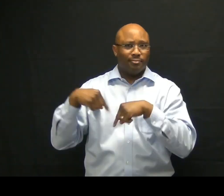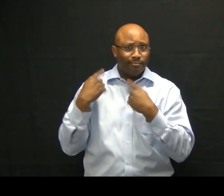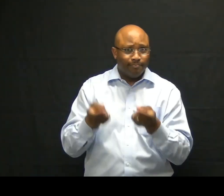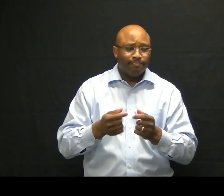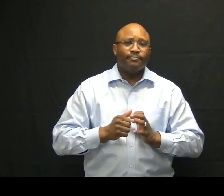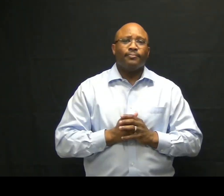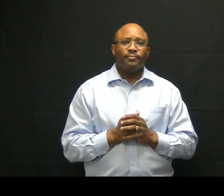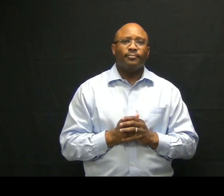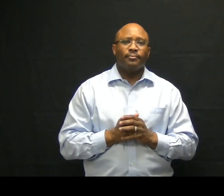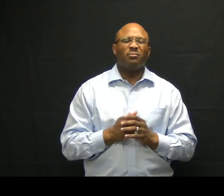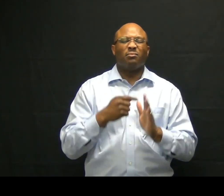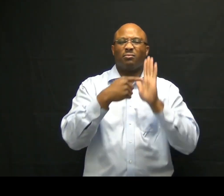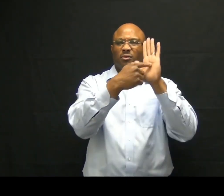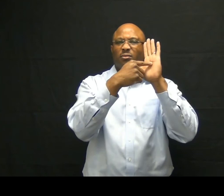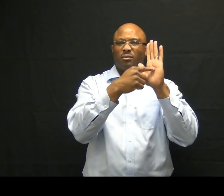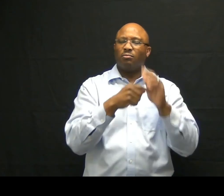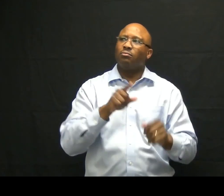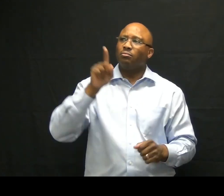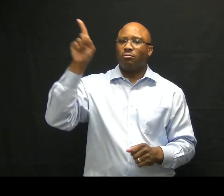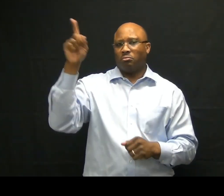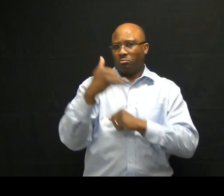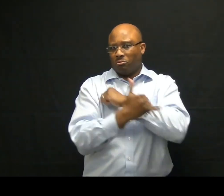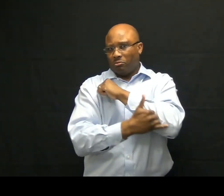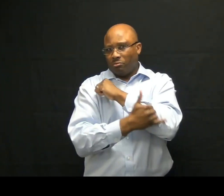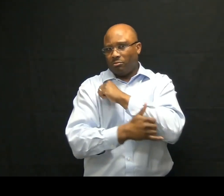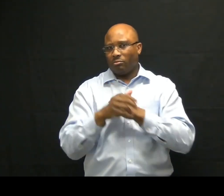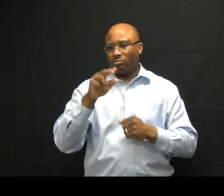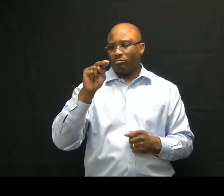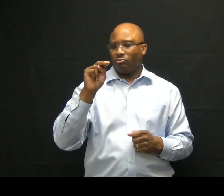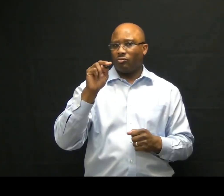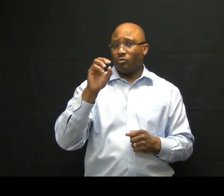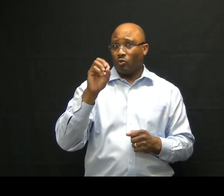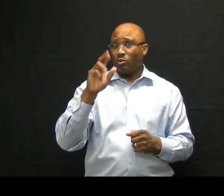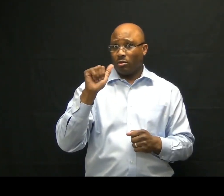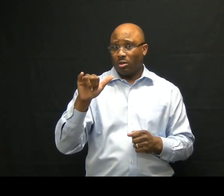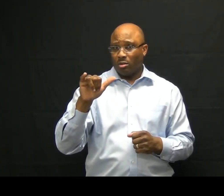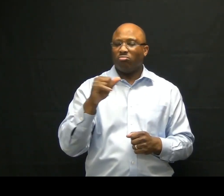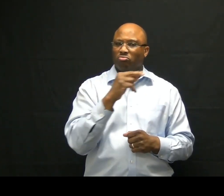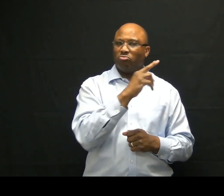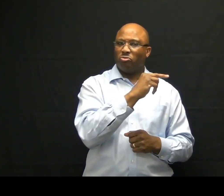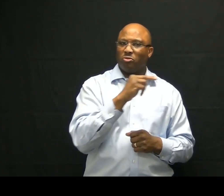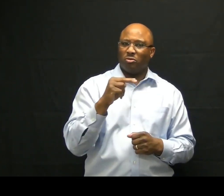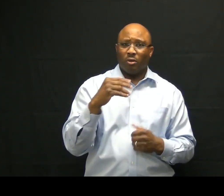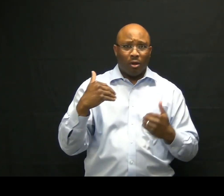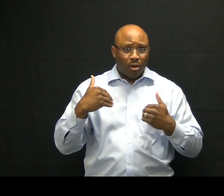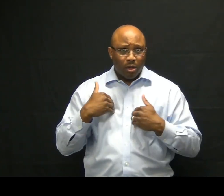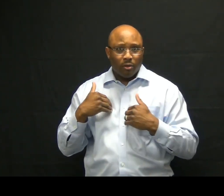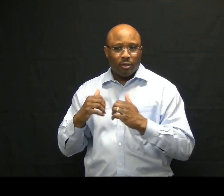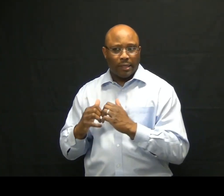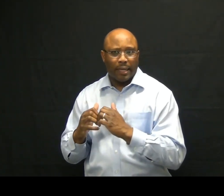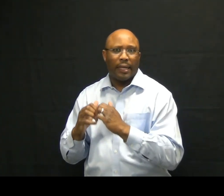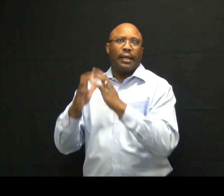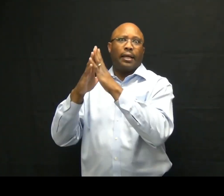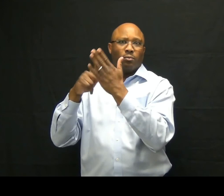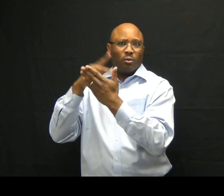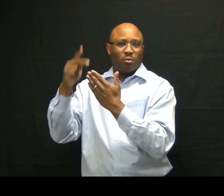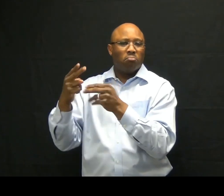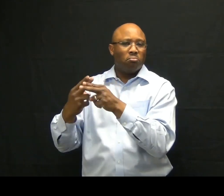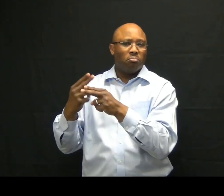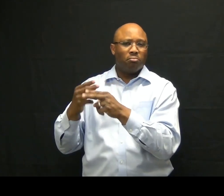One model intervention from Norway,